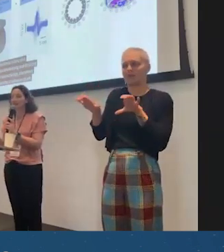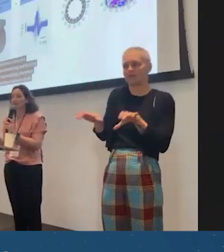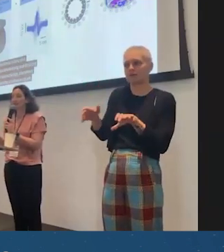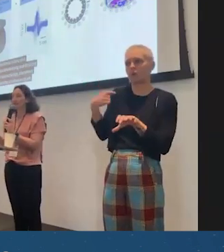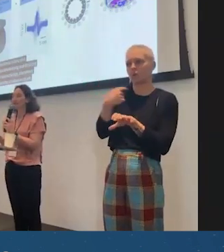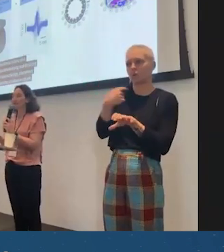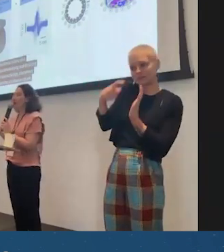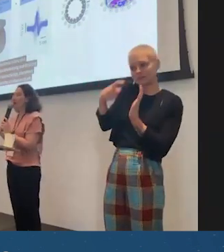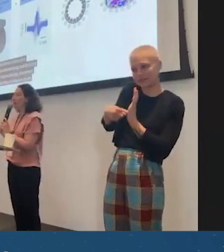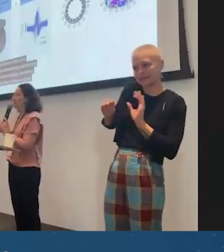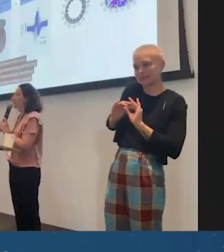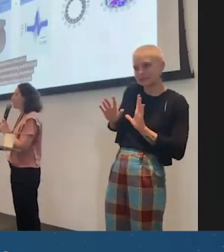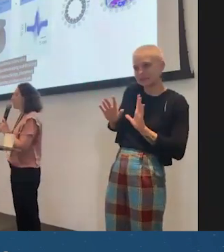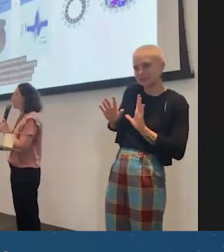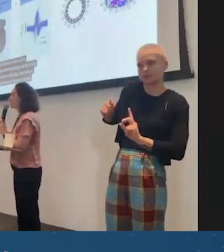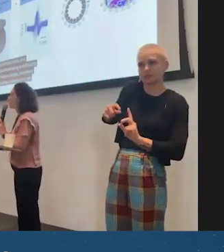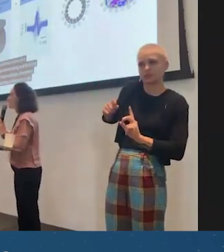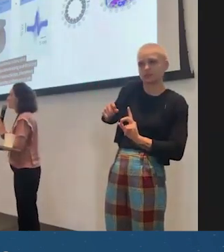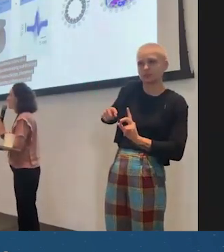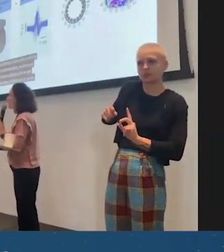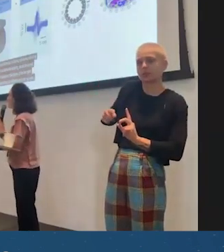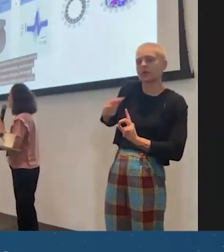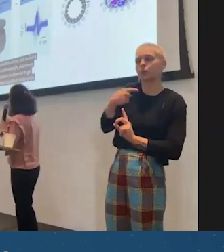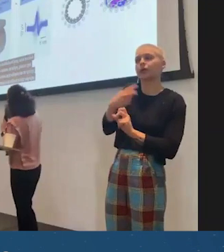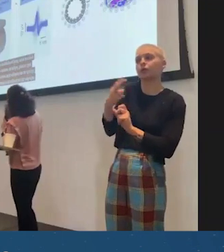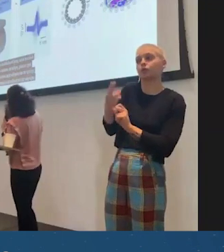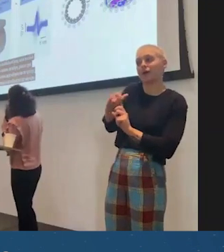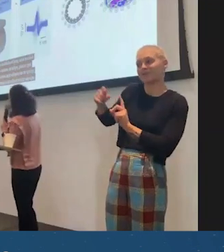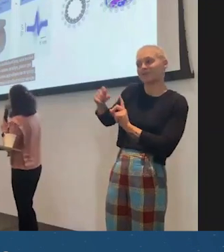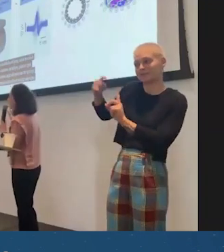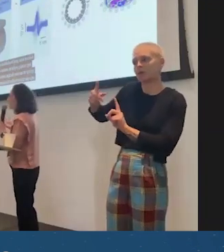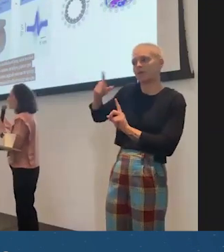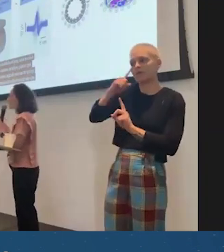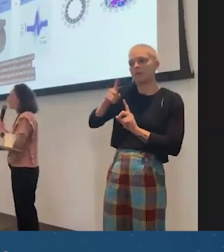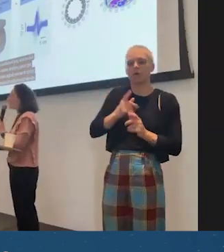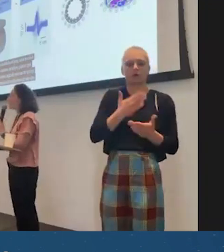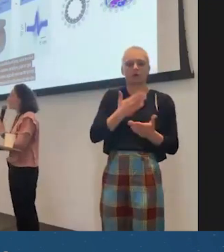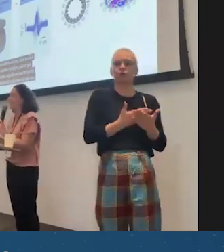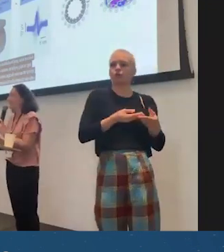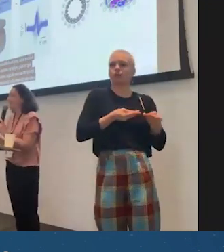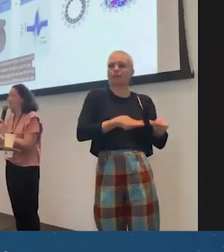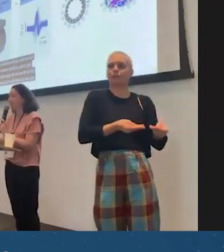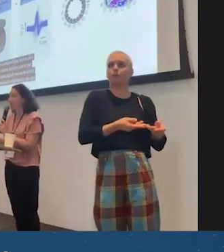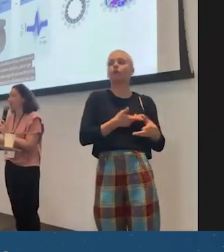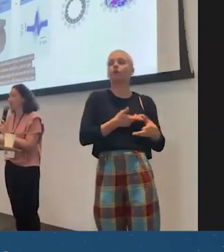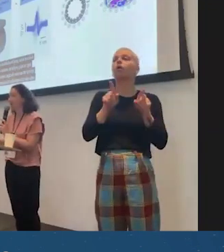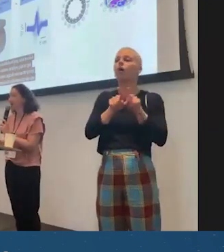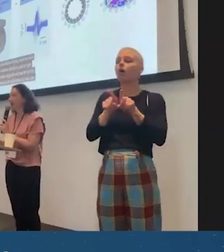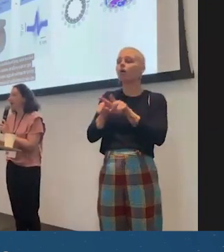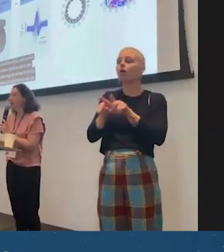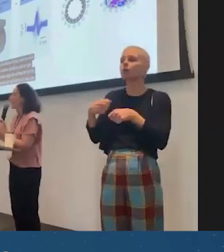signals in order to use them for input, as well as make sure that we have comfortable and easy donning and doffing.